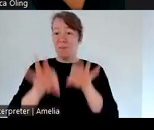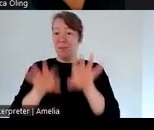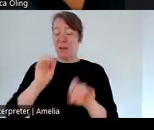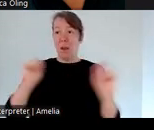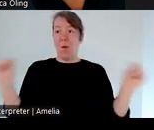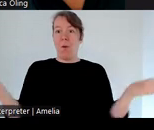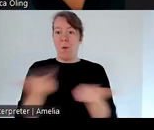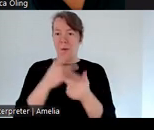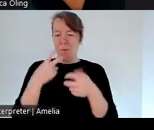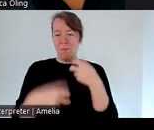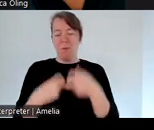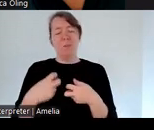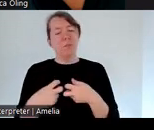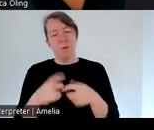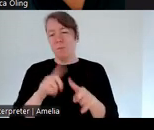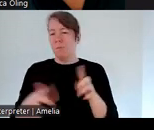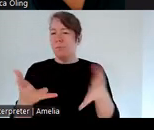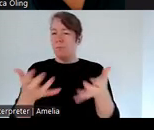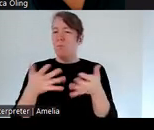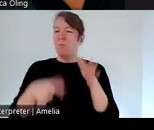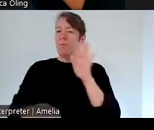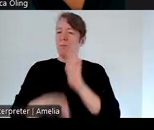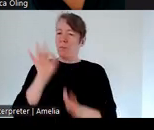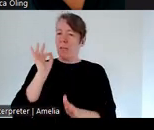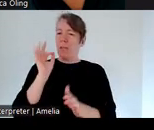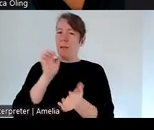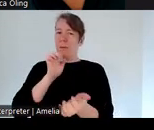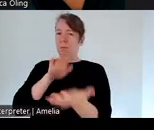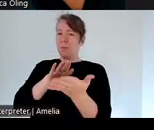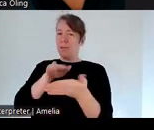but instead, we wanted to find ways to make something that would be fast enough to be practical